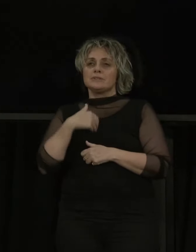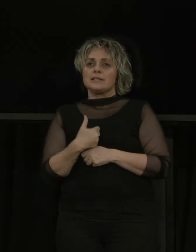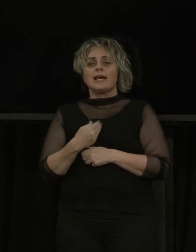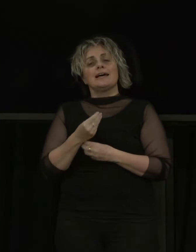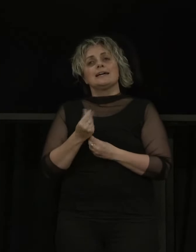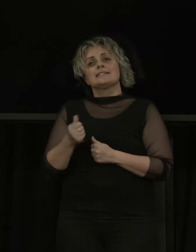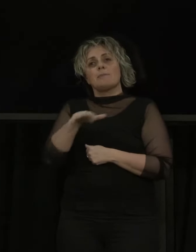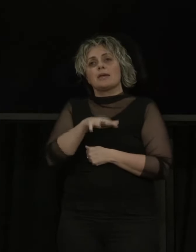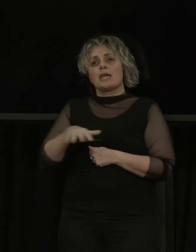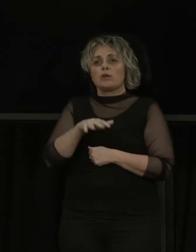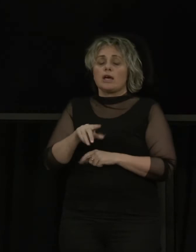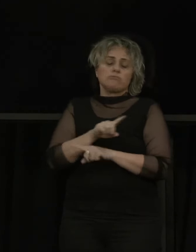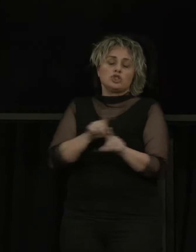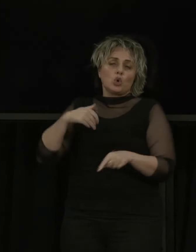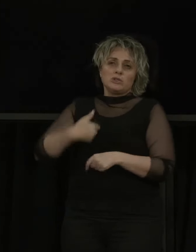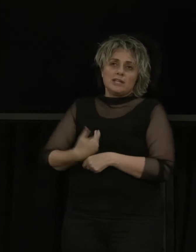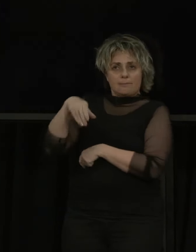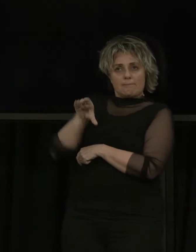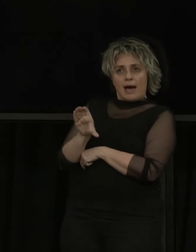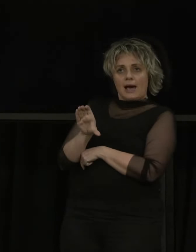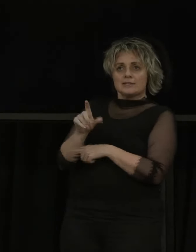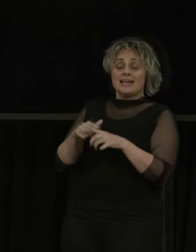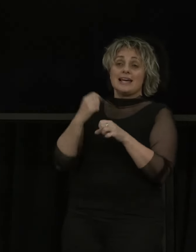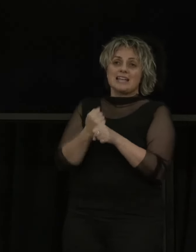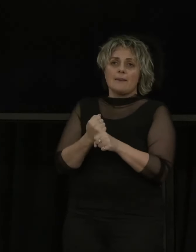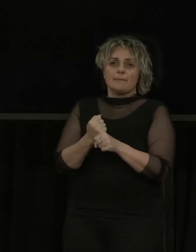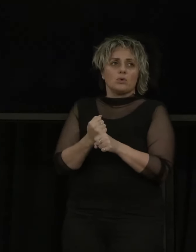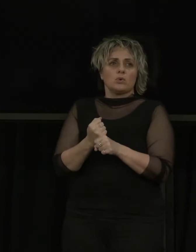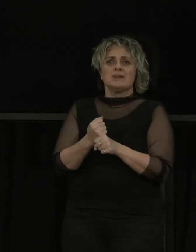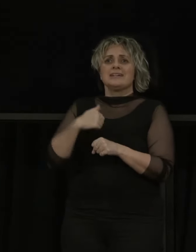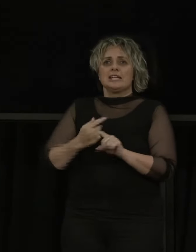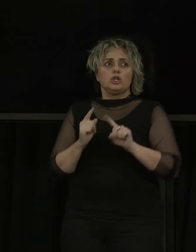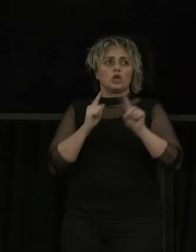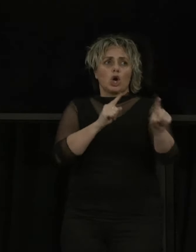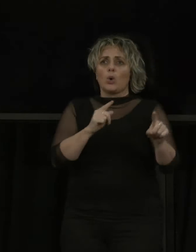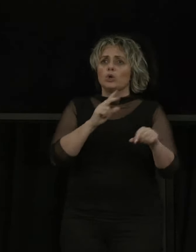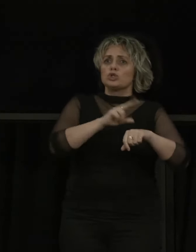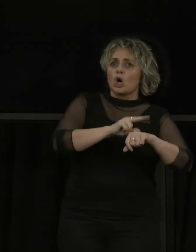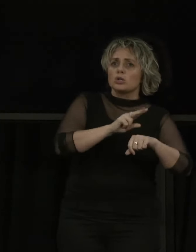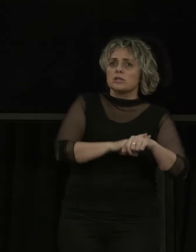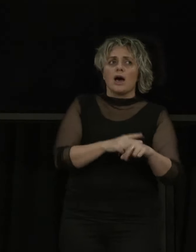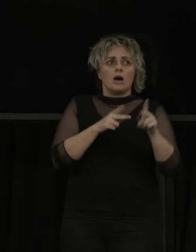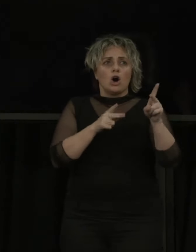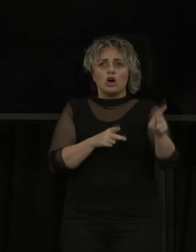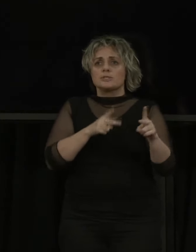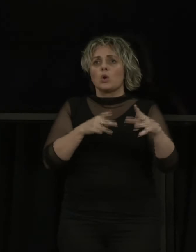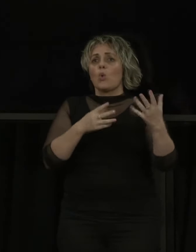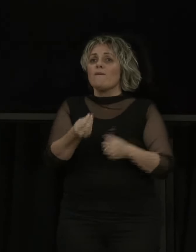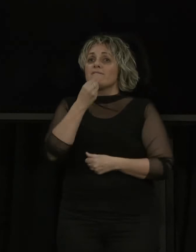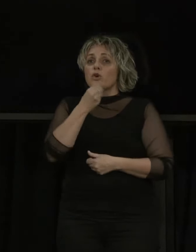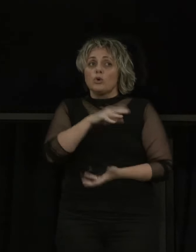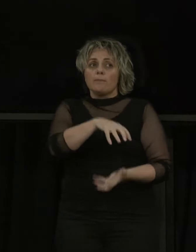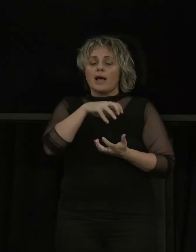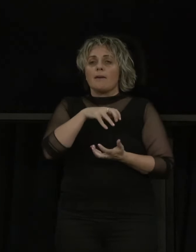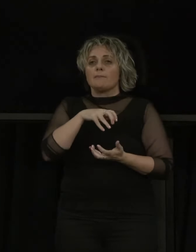We are also consulting on the use in places like hospitality. There are areas we will not